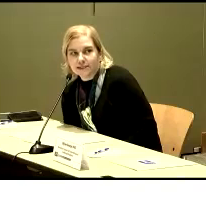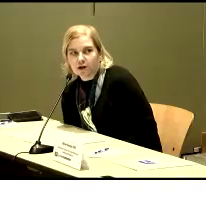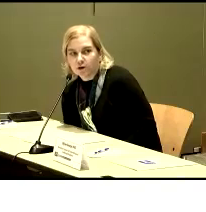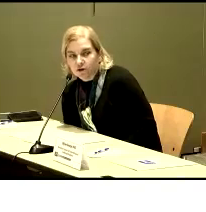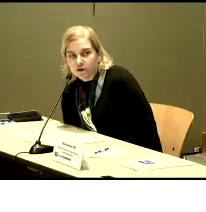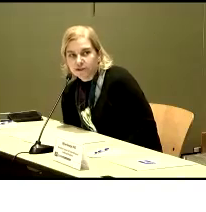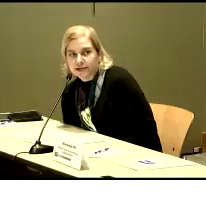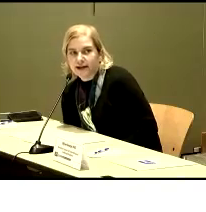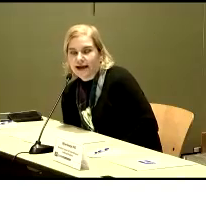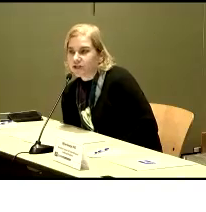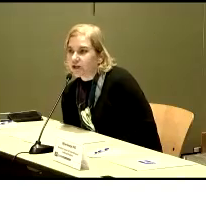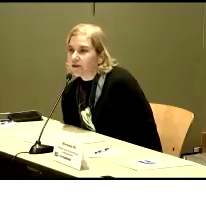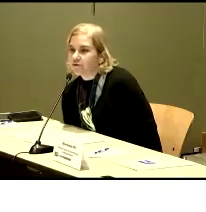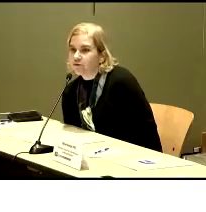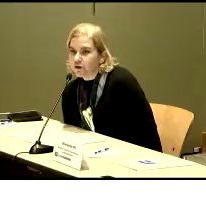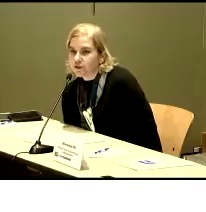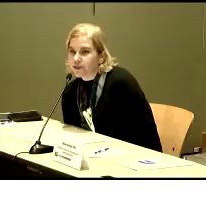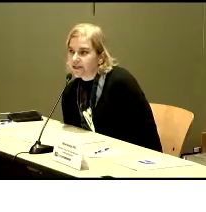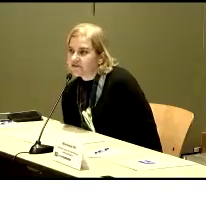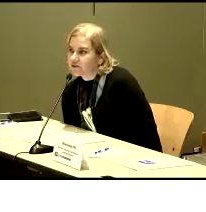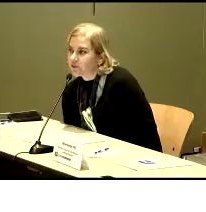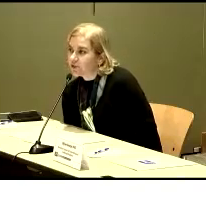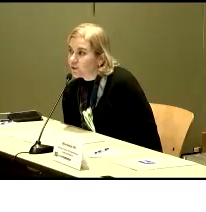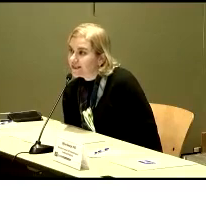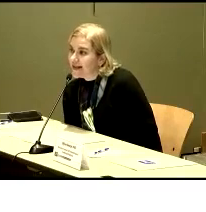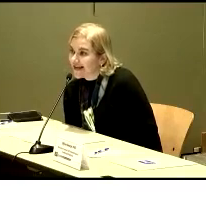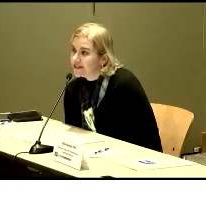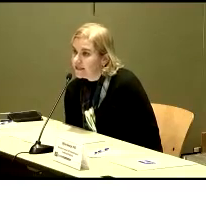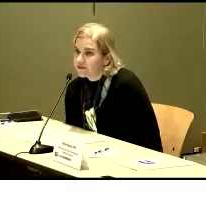It's called the Overdose Data to Action. The first release of this was in 2019.